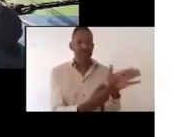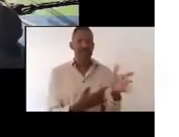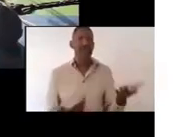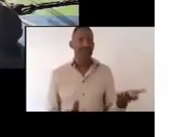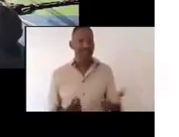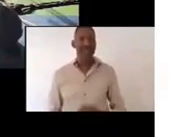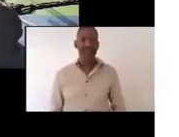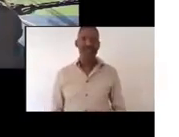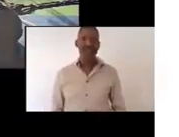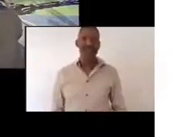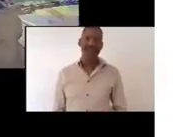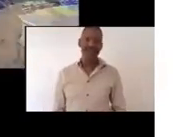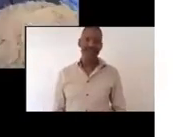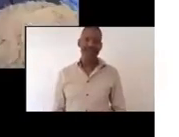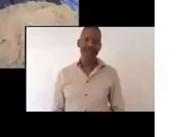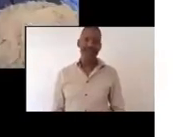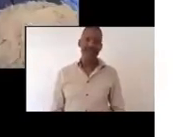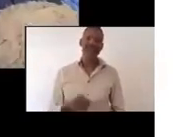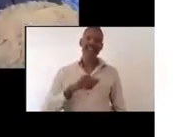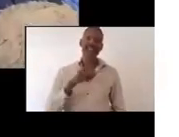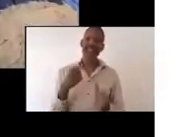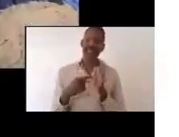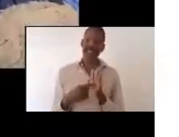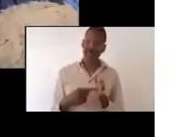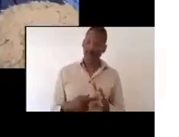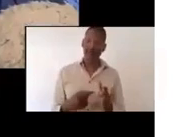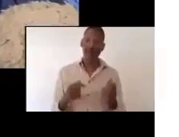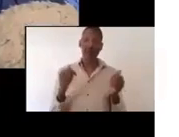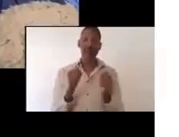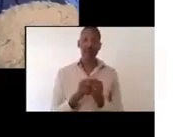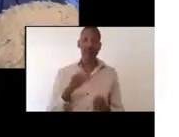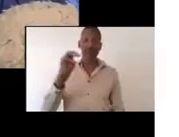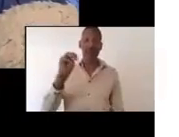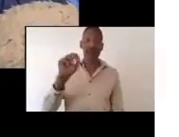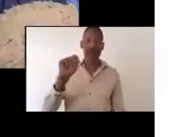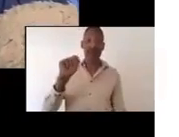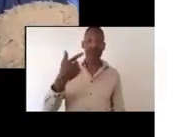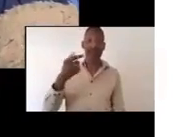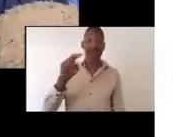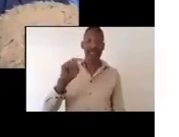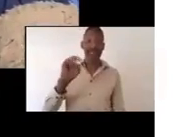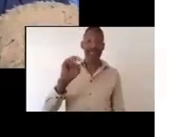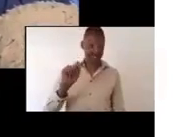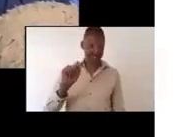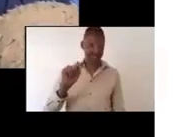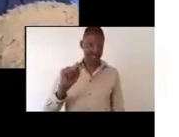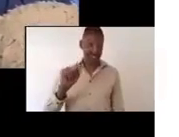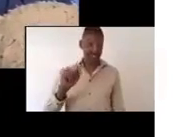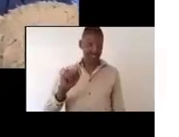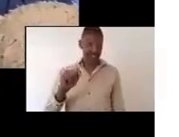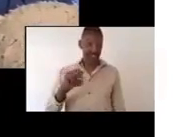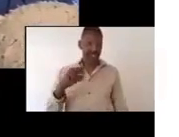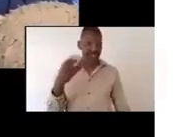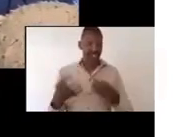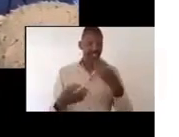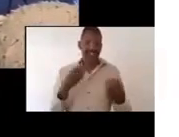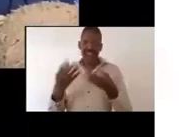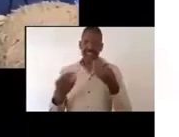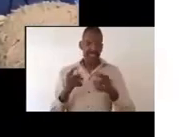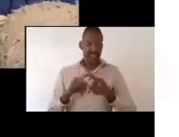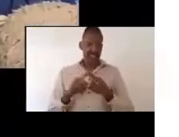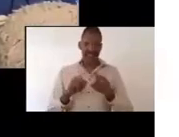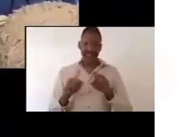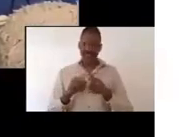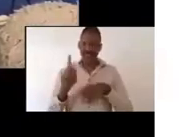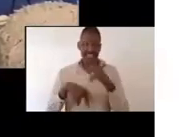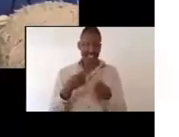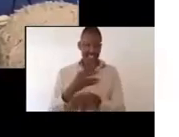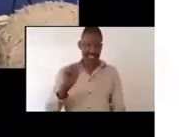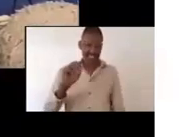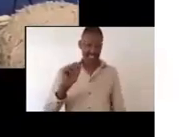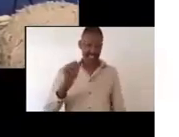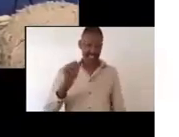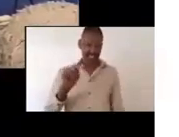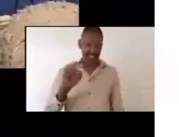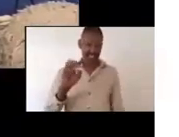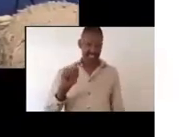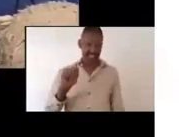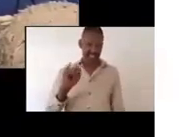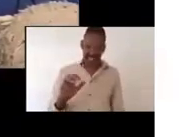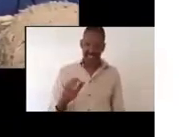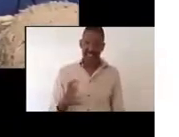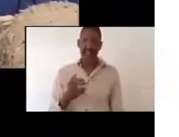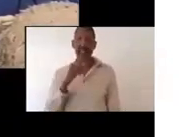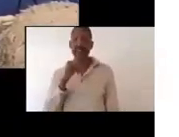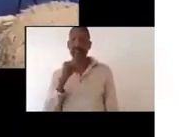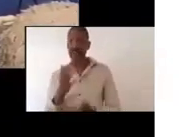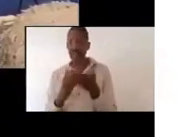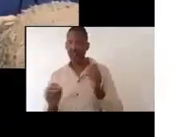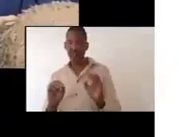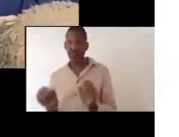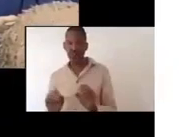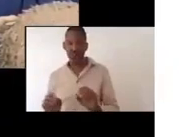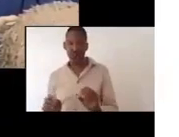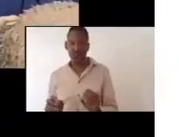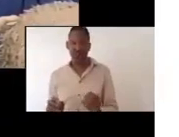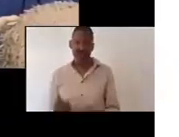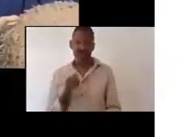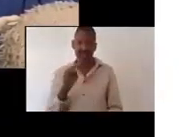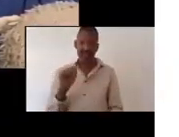As another example, when exploring magnets, children are giving a variety of materials and magnets. And those materials are both magnetic and non magnetic, which promotes curiosity and experimentation.